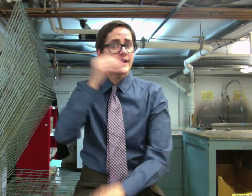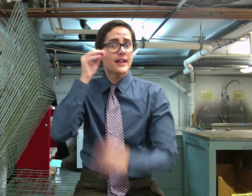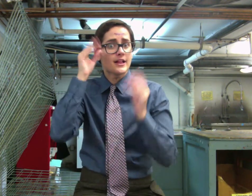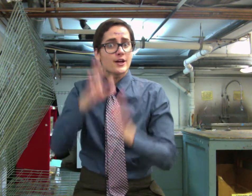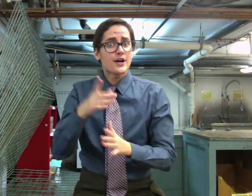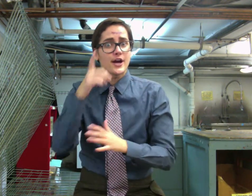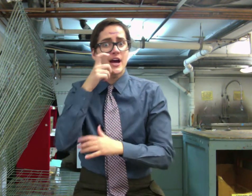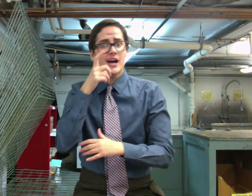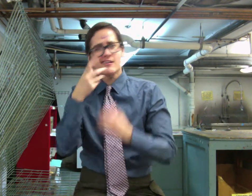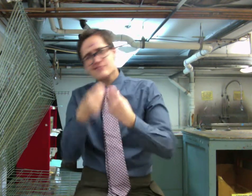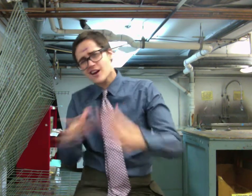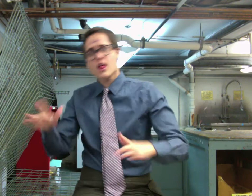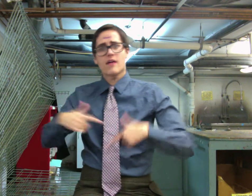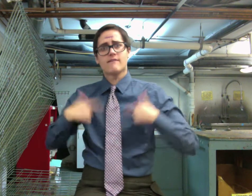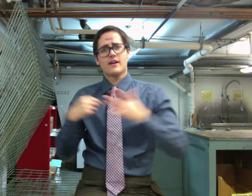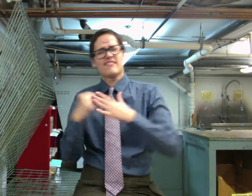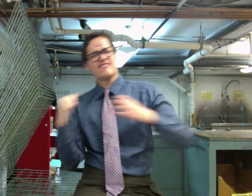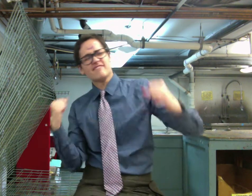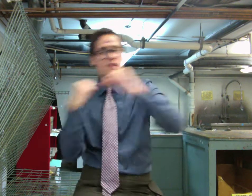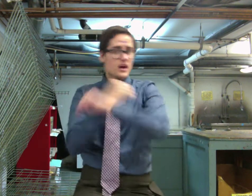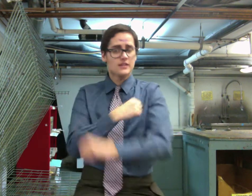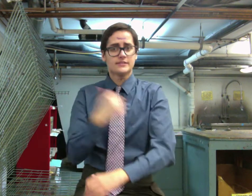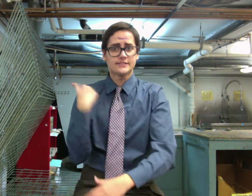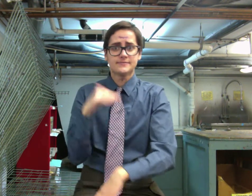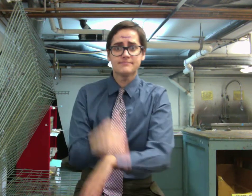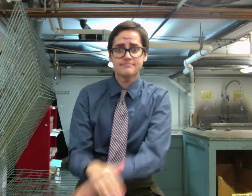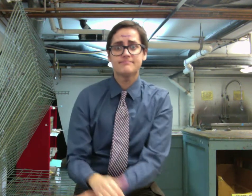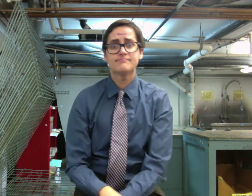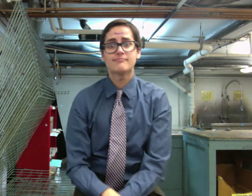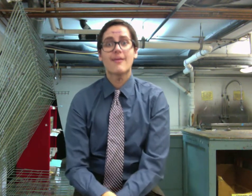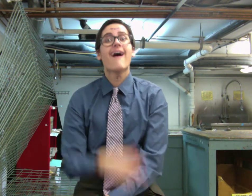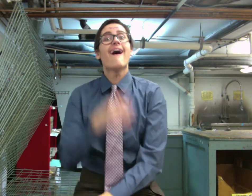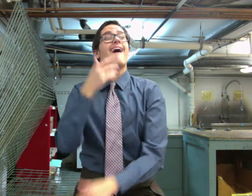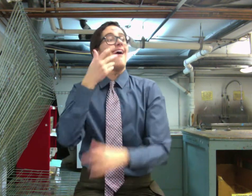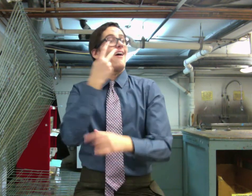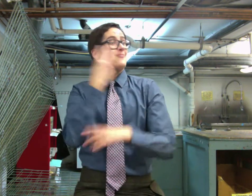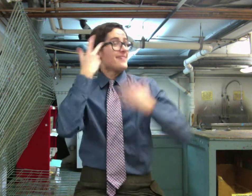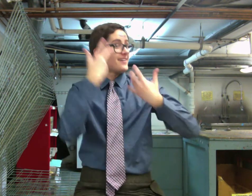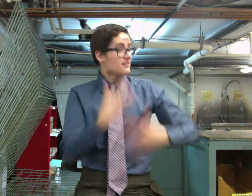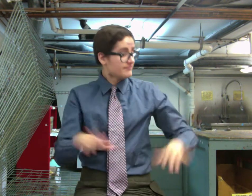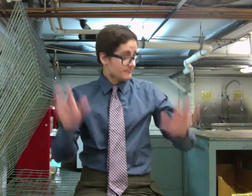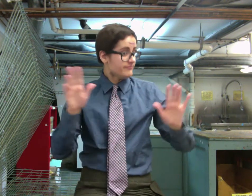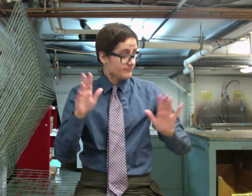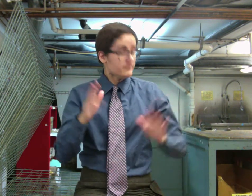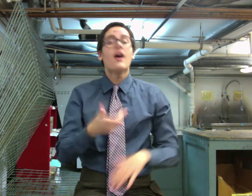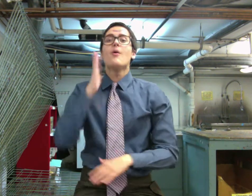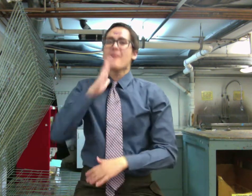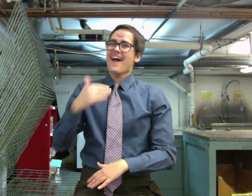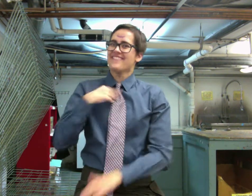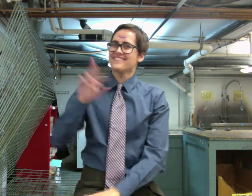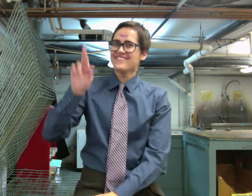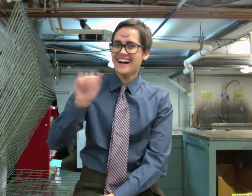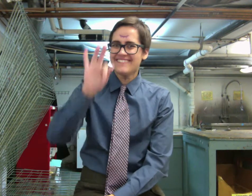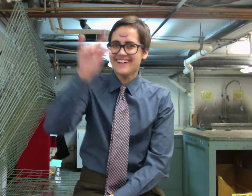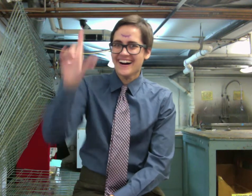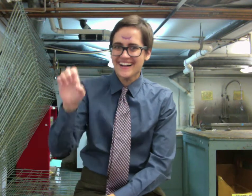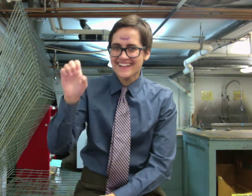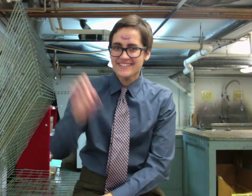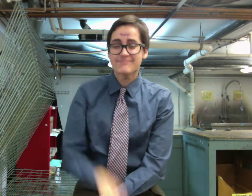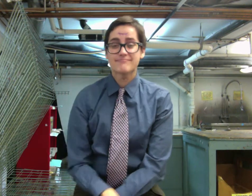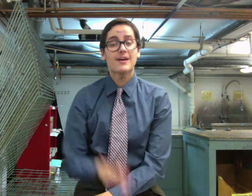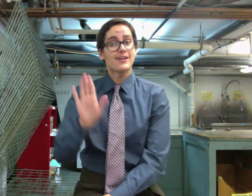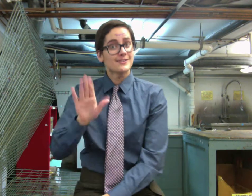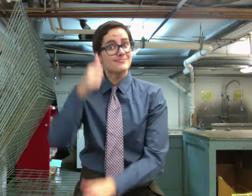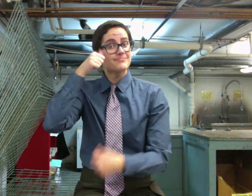and teachers who lost their lives in the attack ...followed by a raffle! Remember,